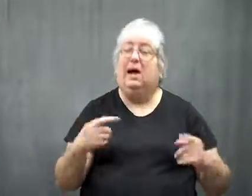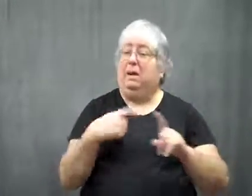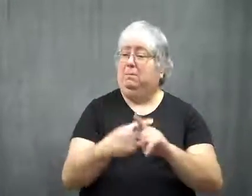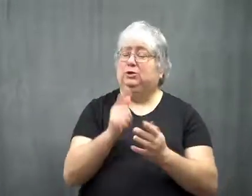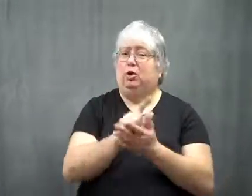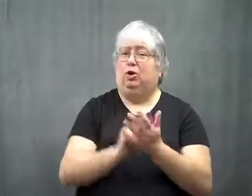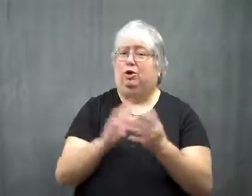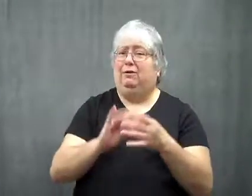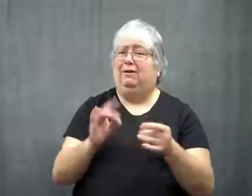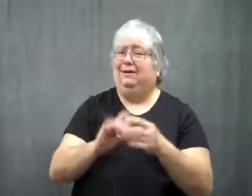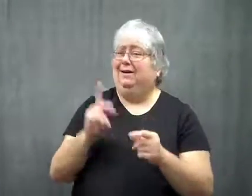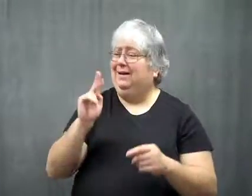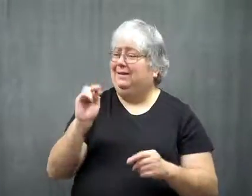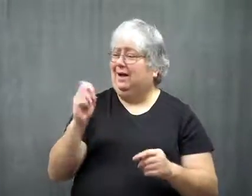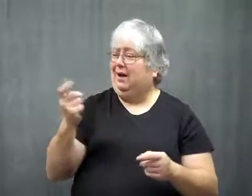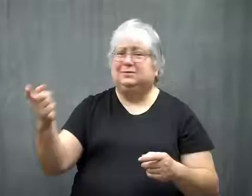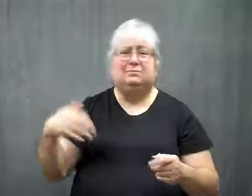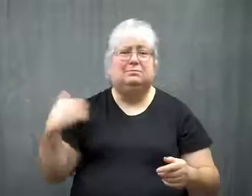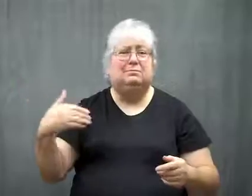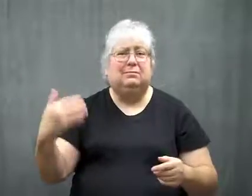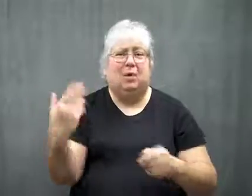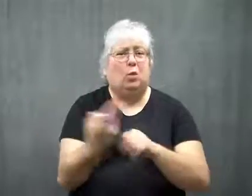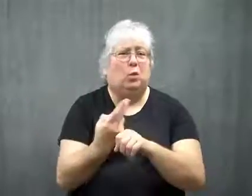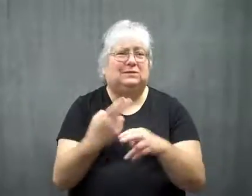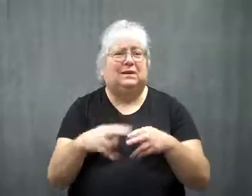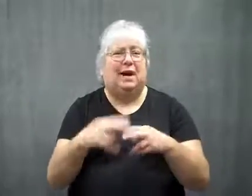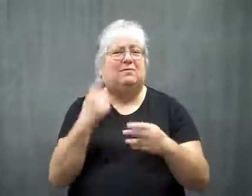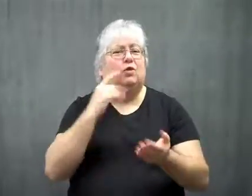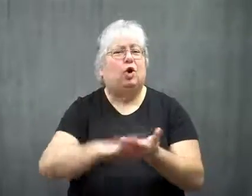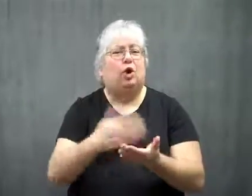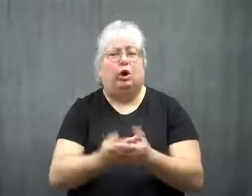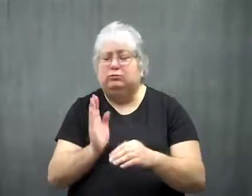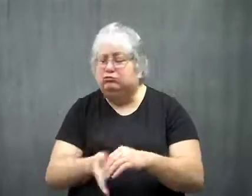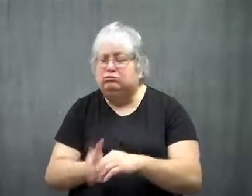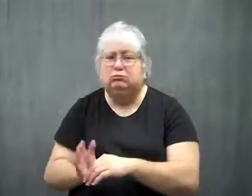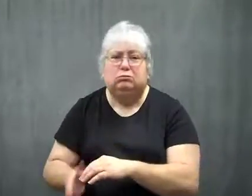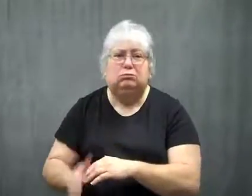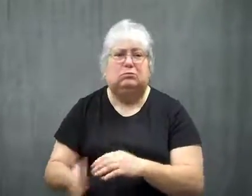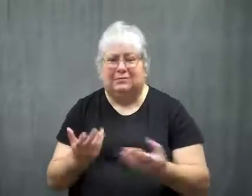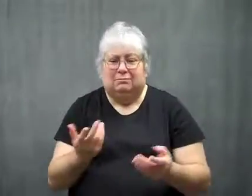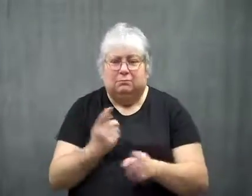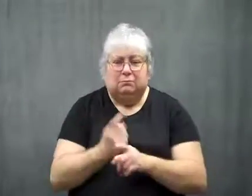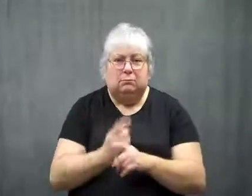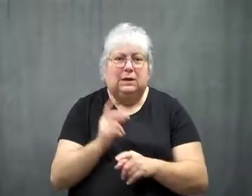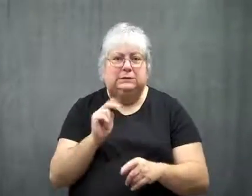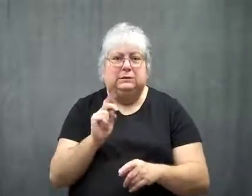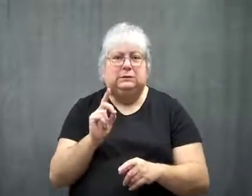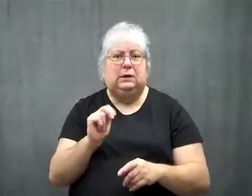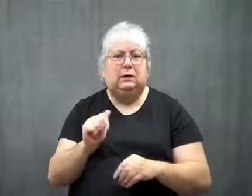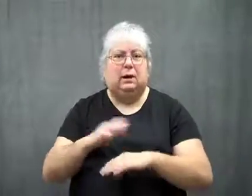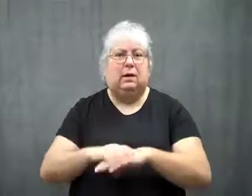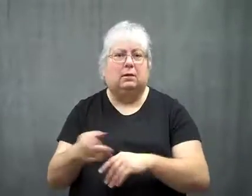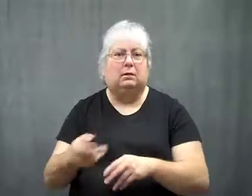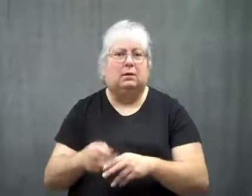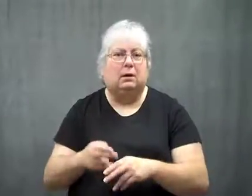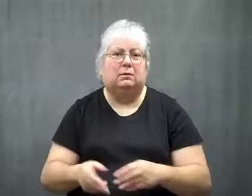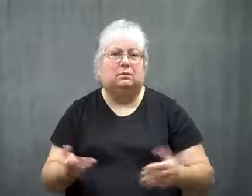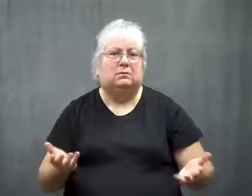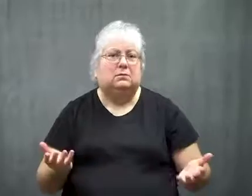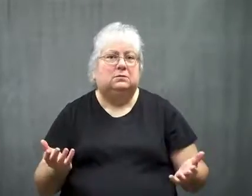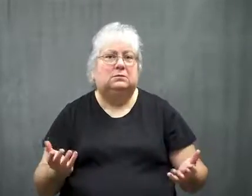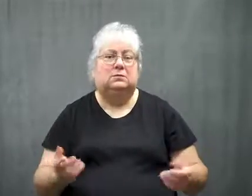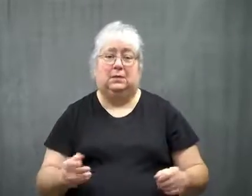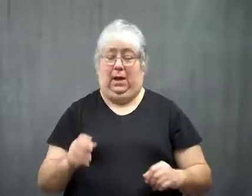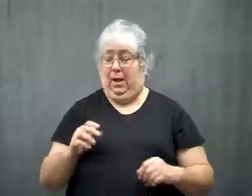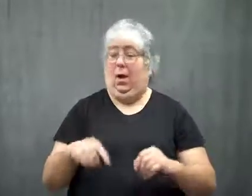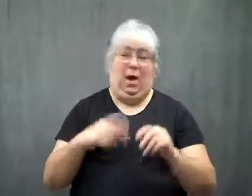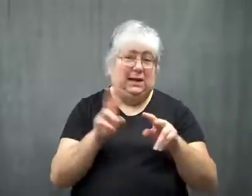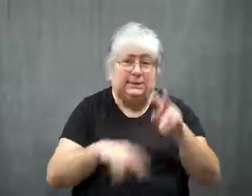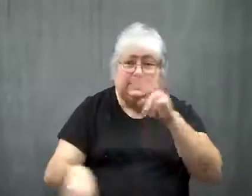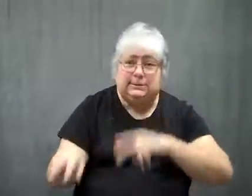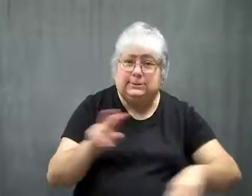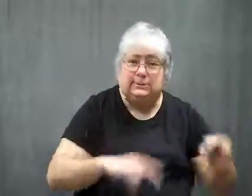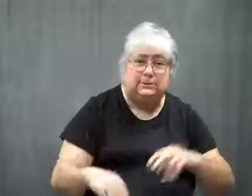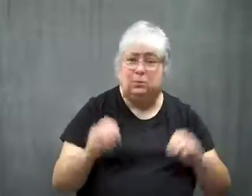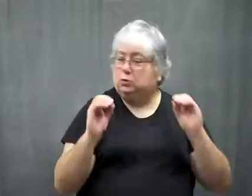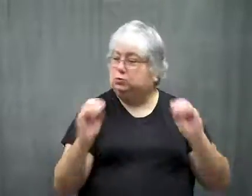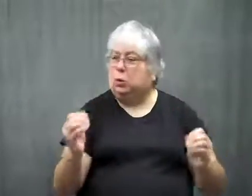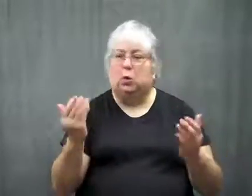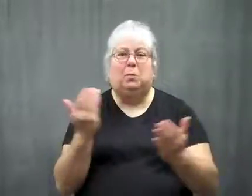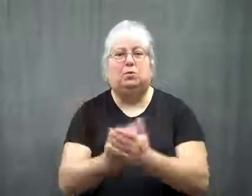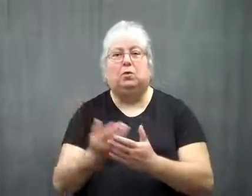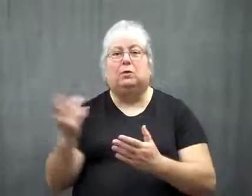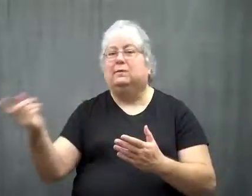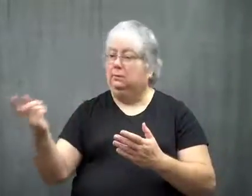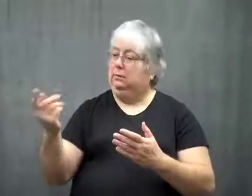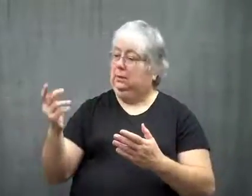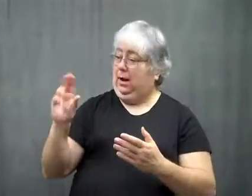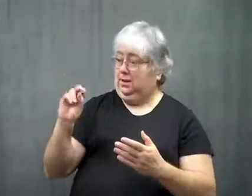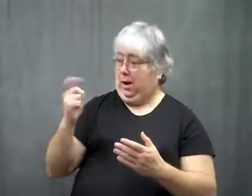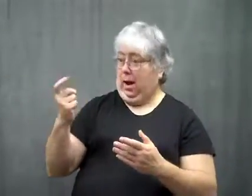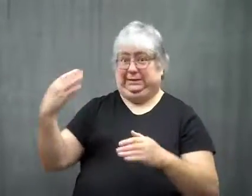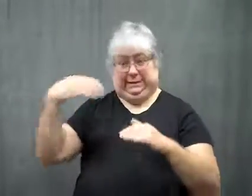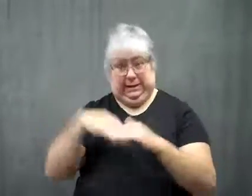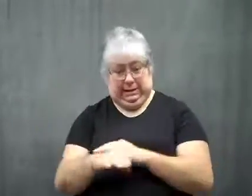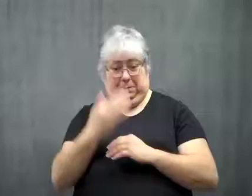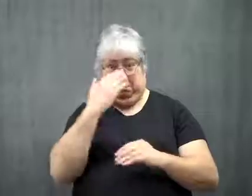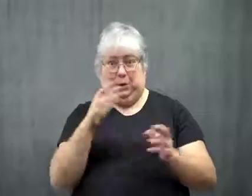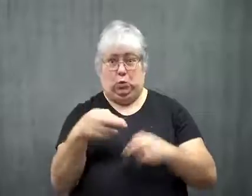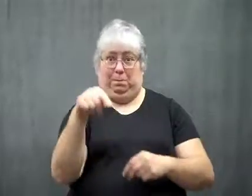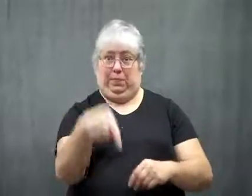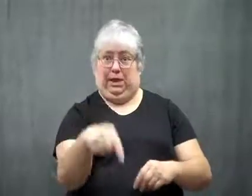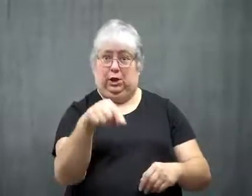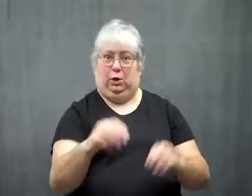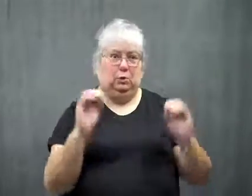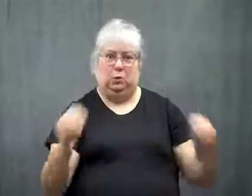Her lawyer said Knox used the knife for cooking, so her DNA would be on it.